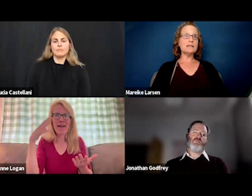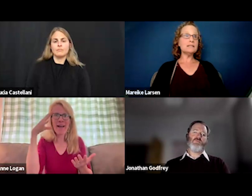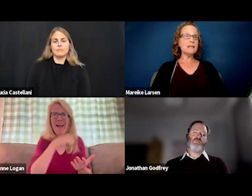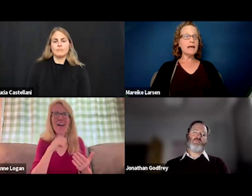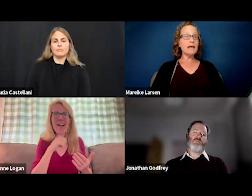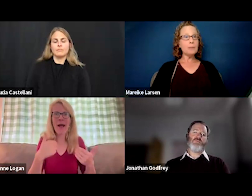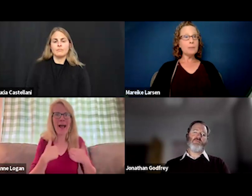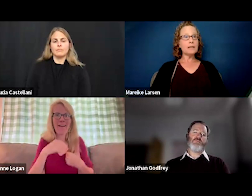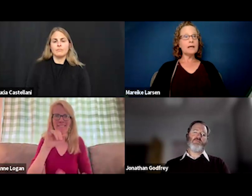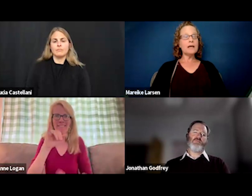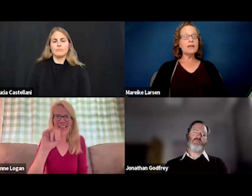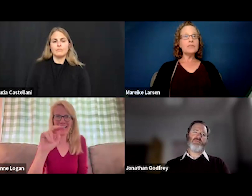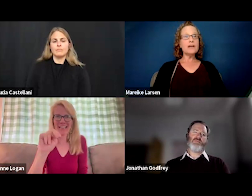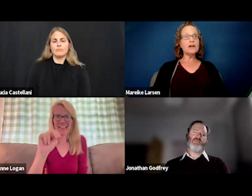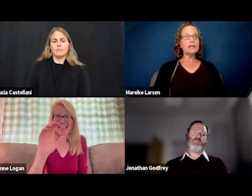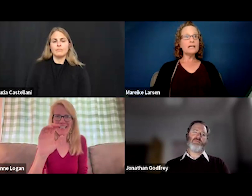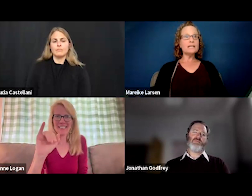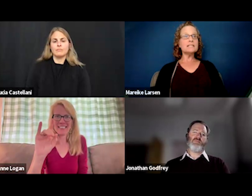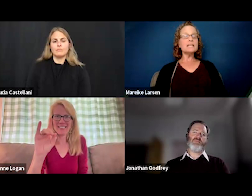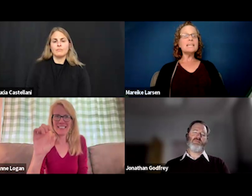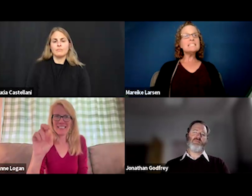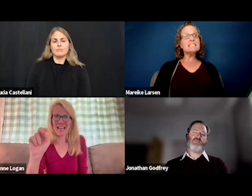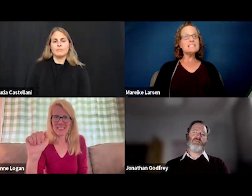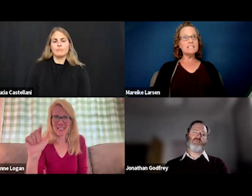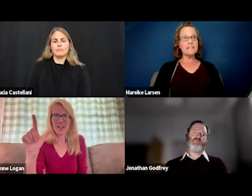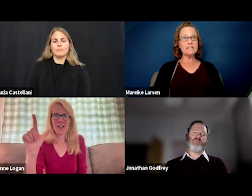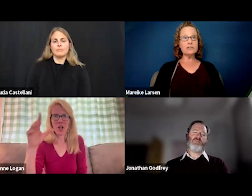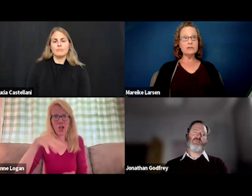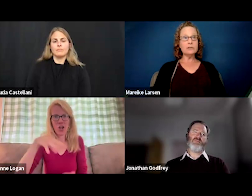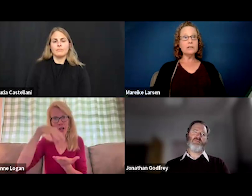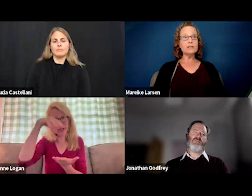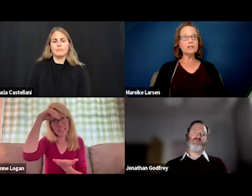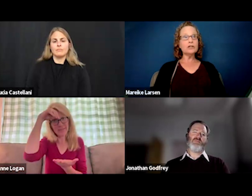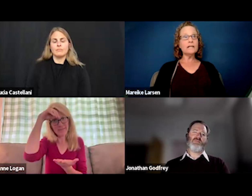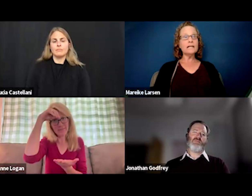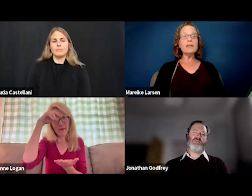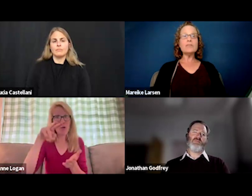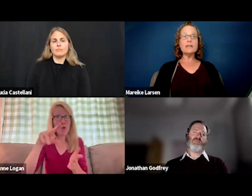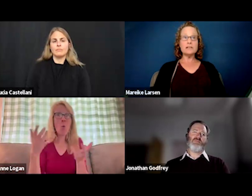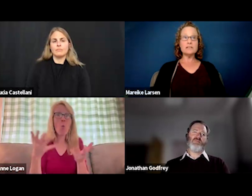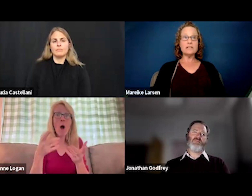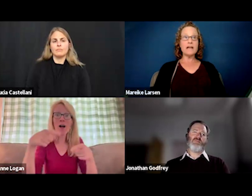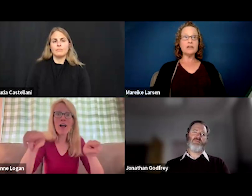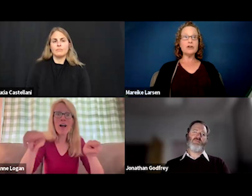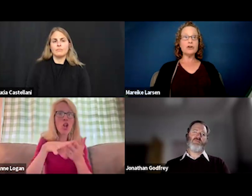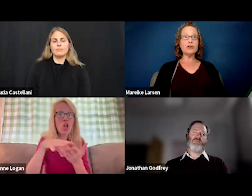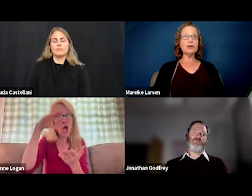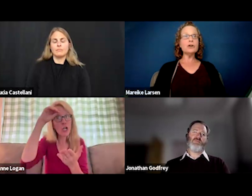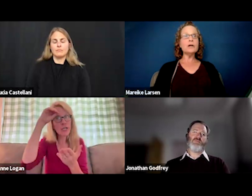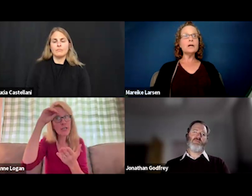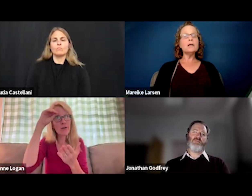does not happen, there is incidental learning that does not occur.